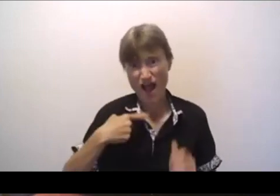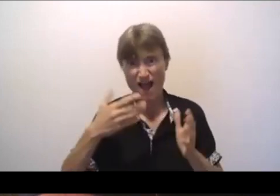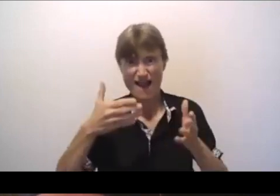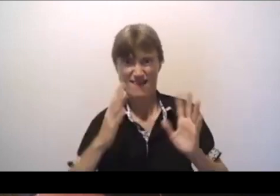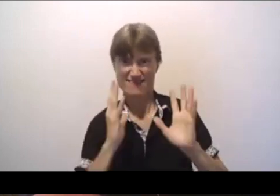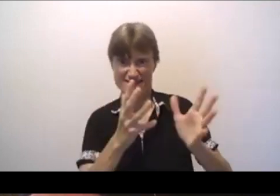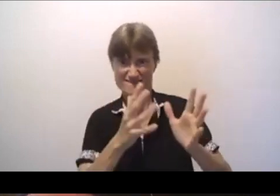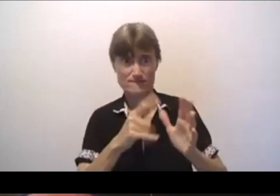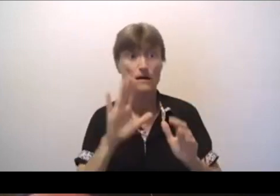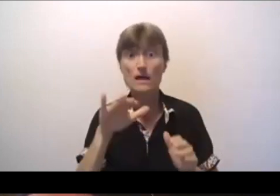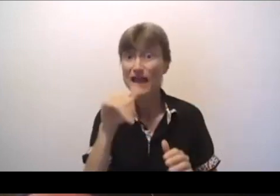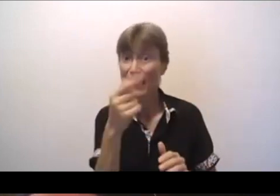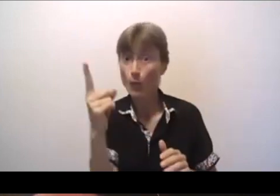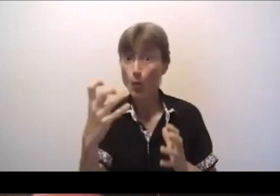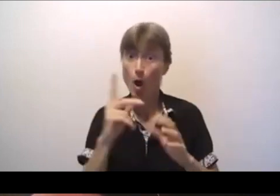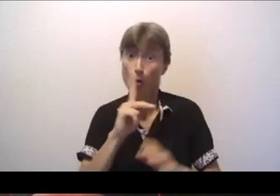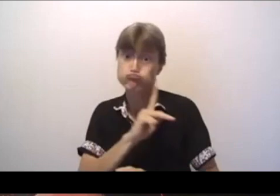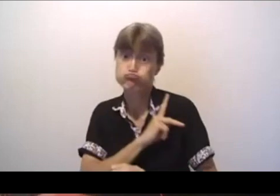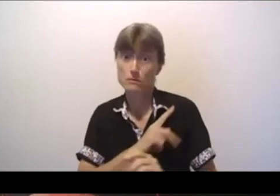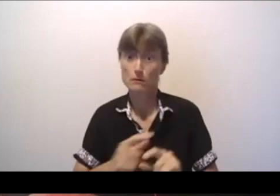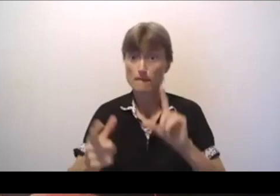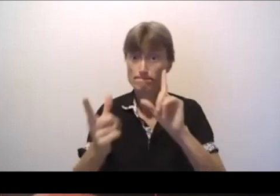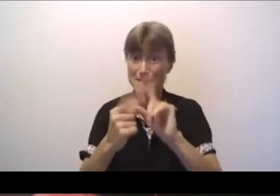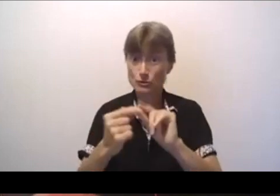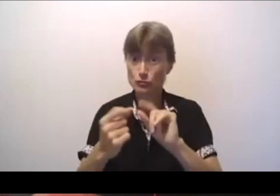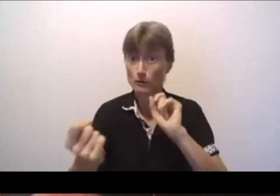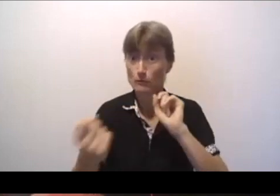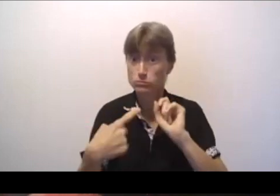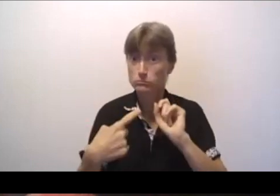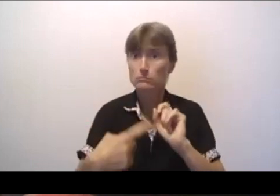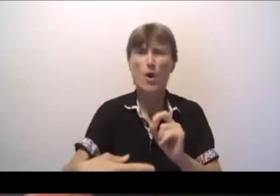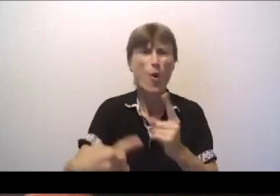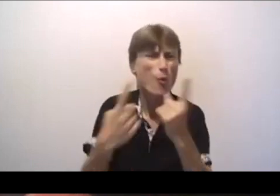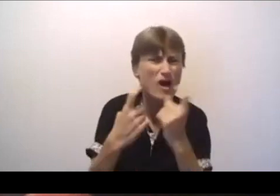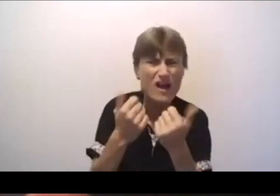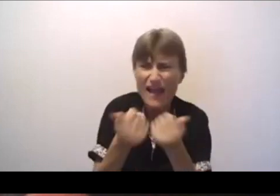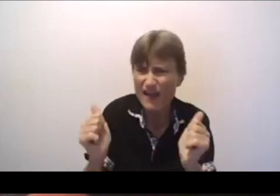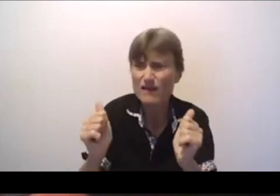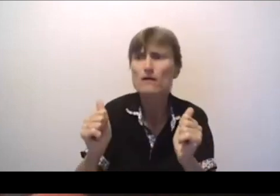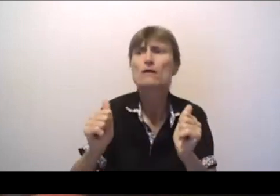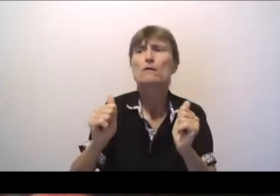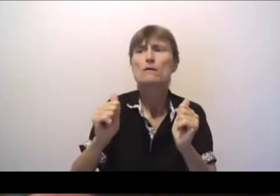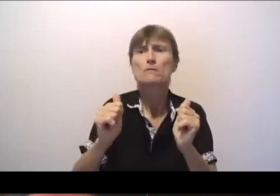if anyone wants to personal message me to be in touch have any questions about anything if anyone wants to go and look further